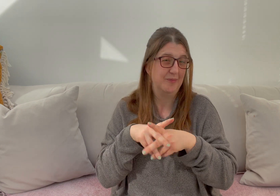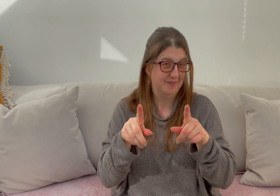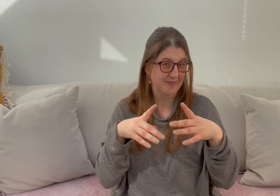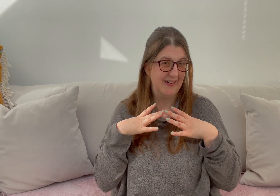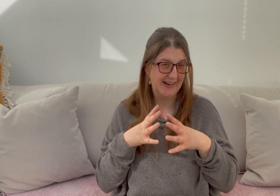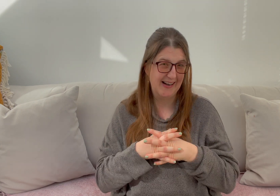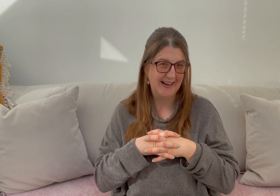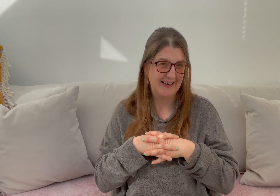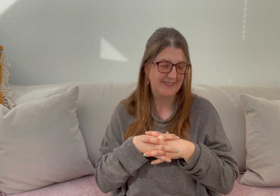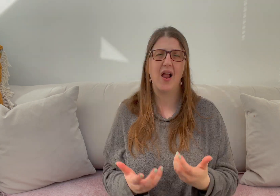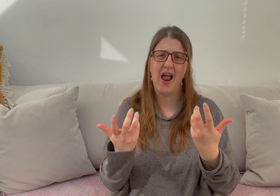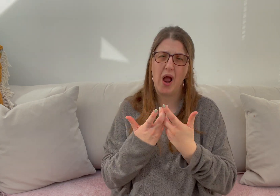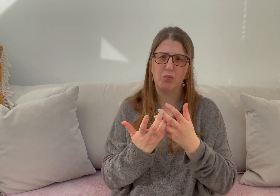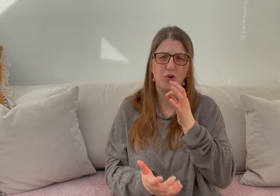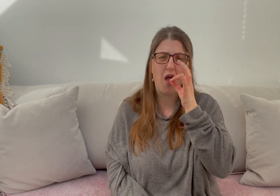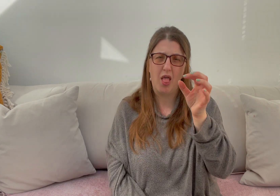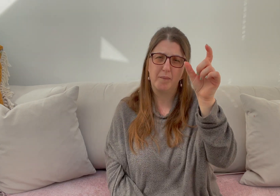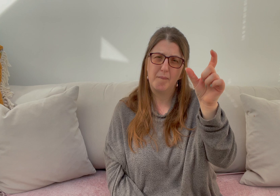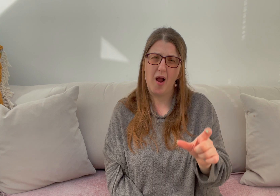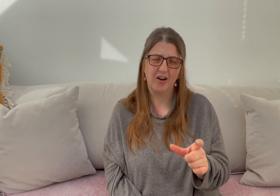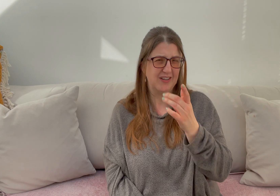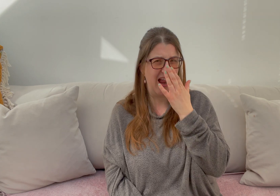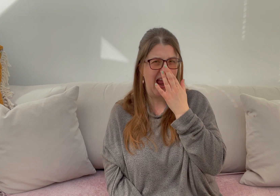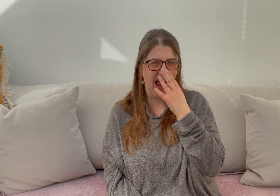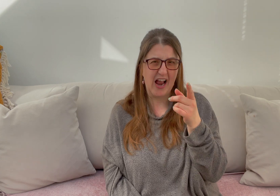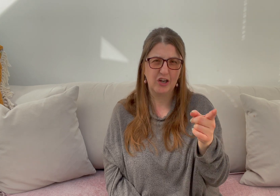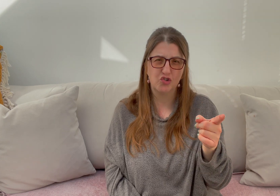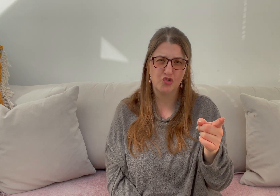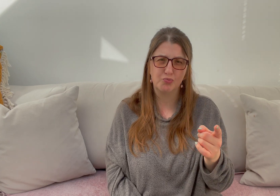Are you ready? How to ask the person age in BSL?